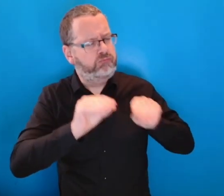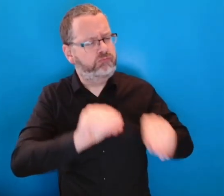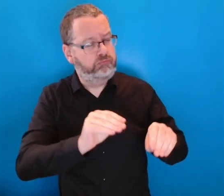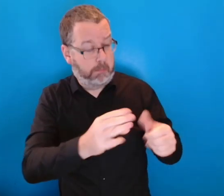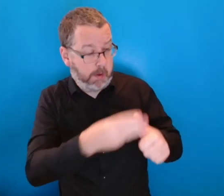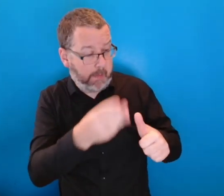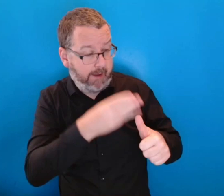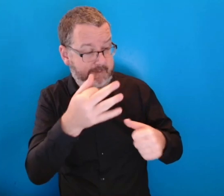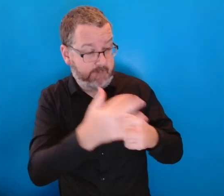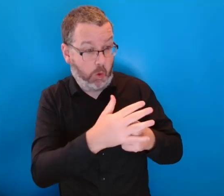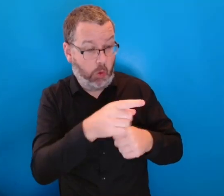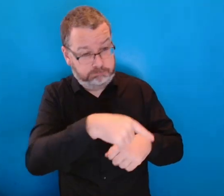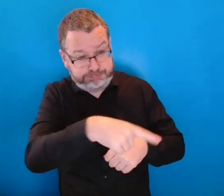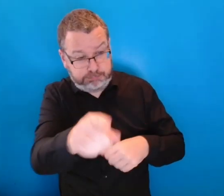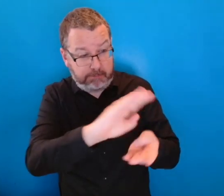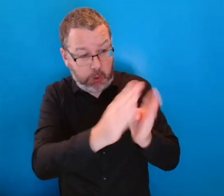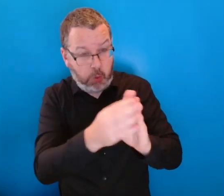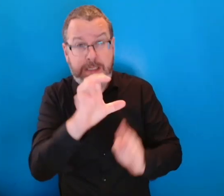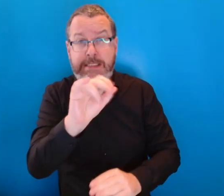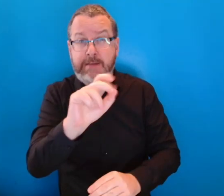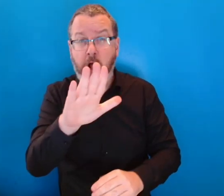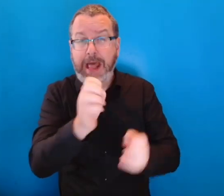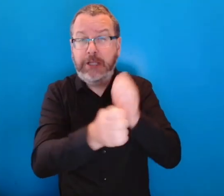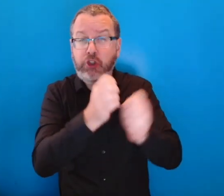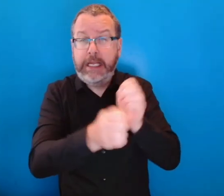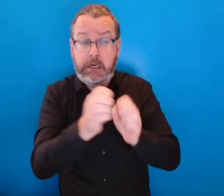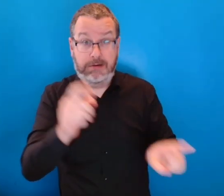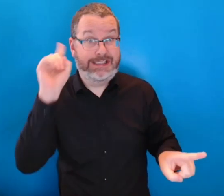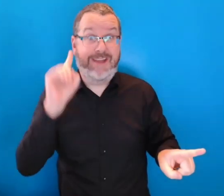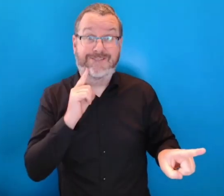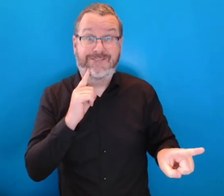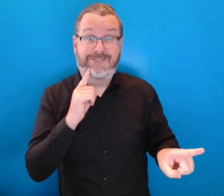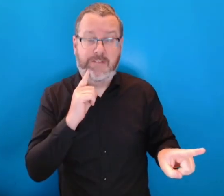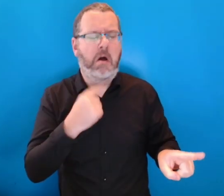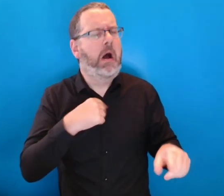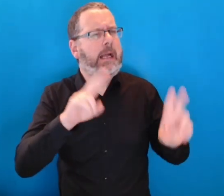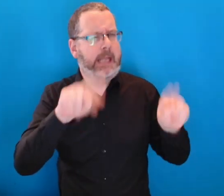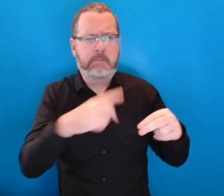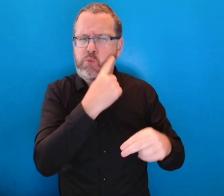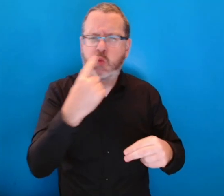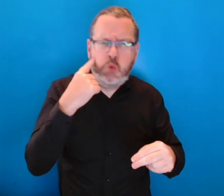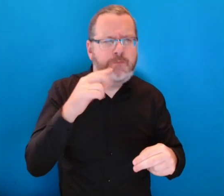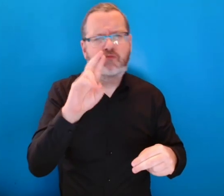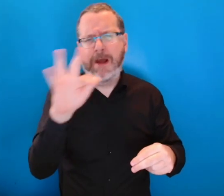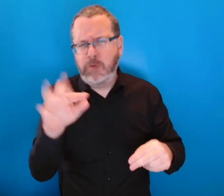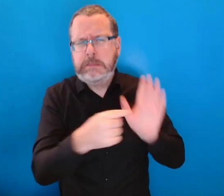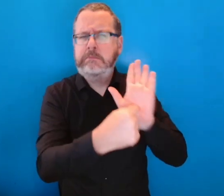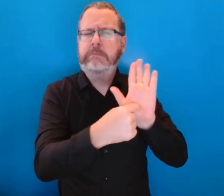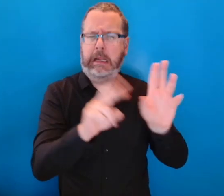for the profession of a Civil Engineer - on this point unquestionable references can be given."